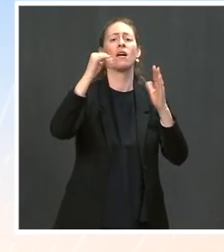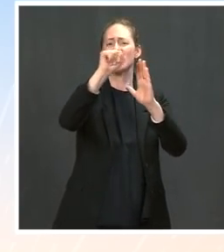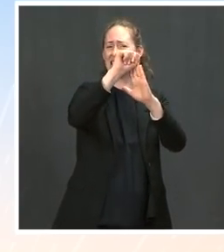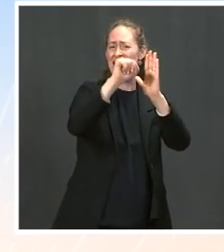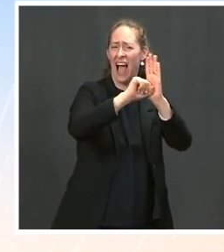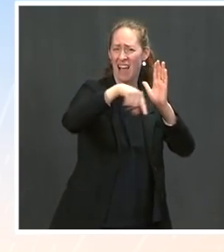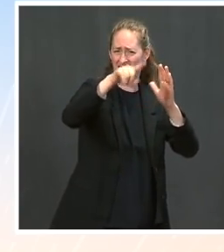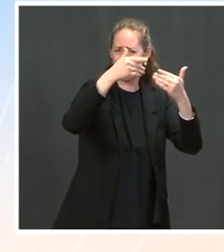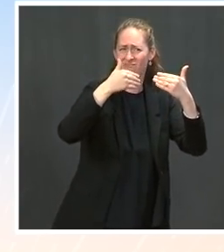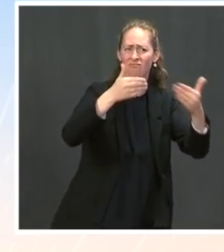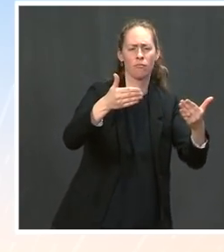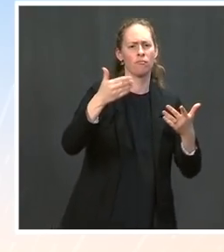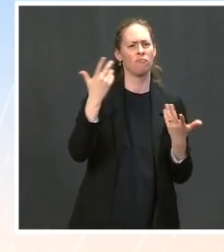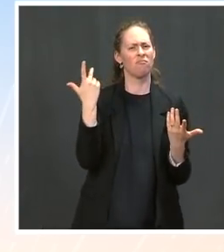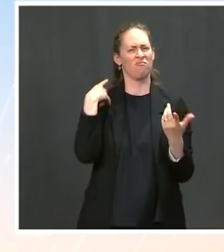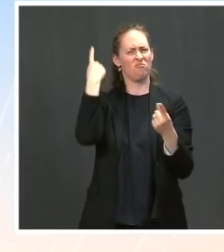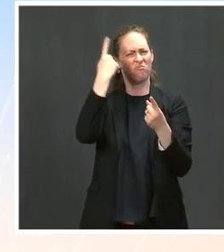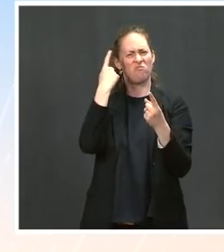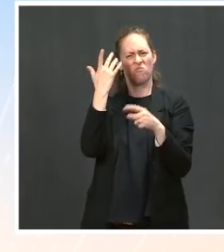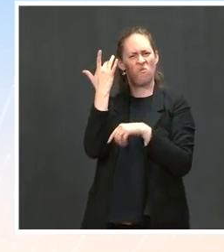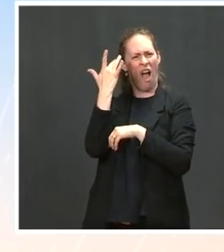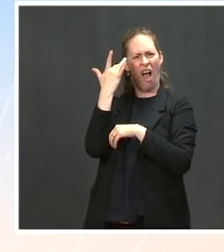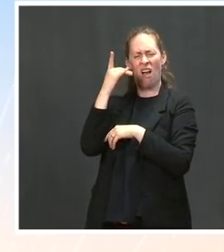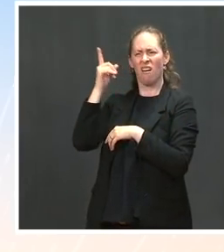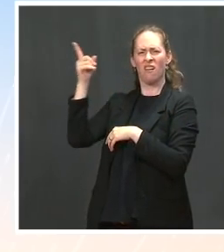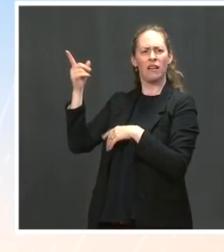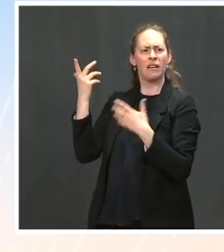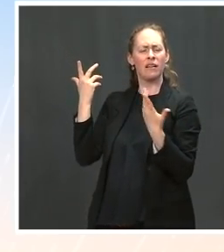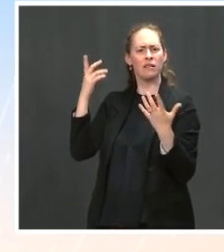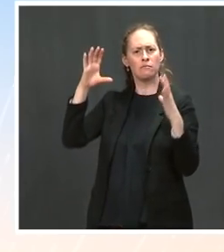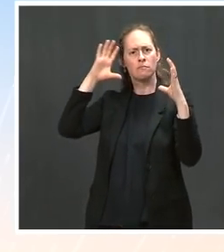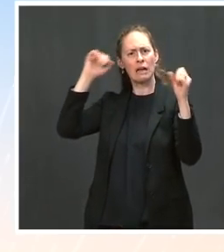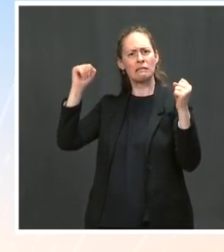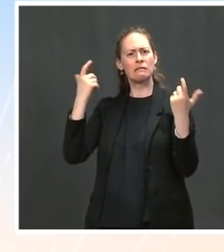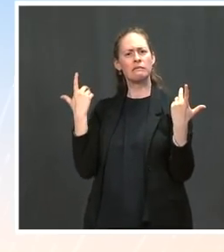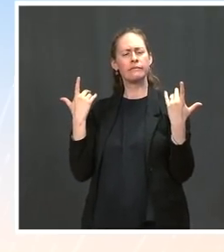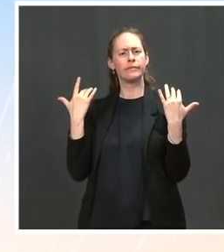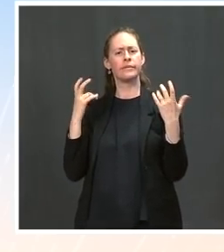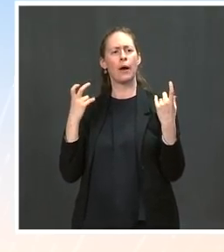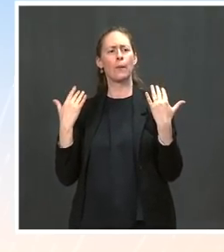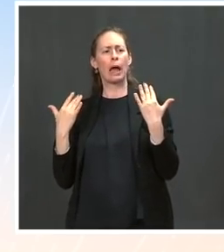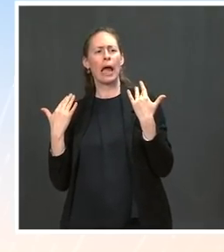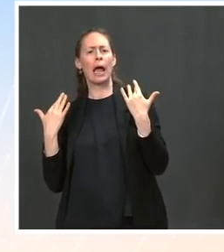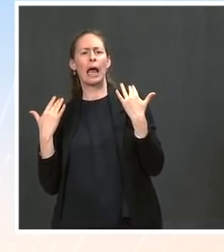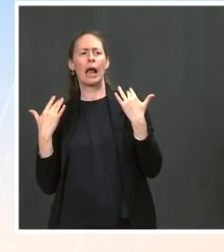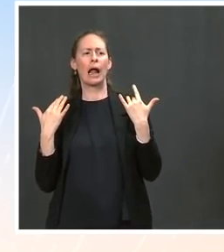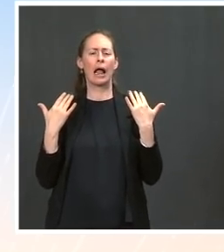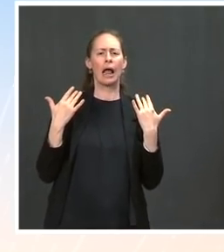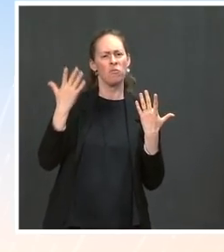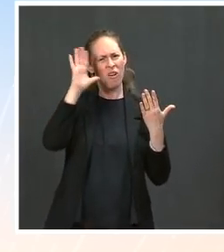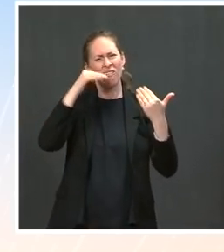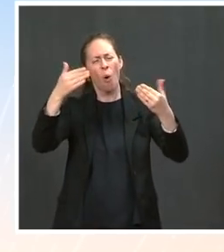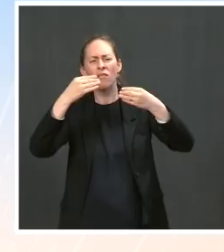that final step and support legalization? Ms. Psaki: Well, as you know from covering this, rescheduling cannabis as a Schedule II drug